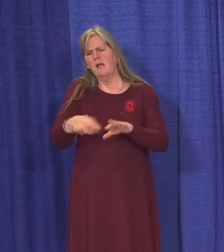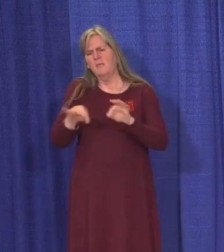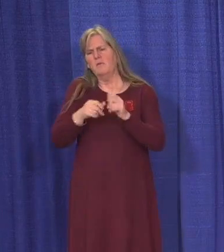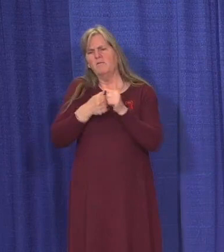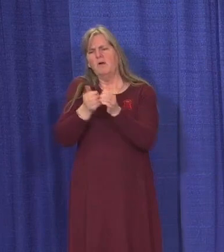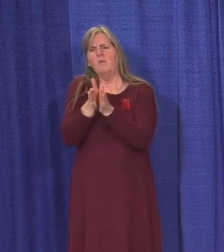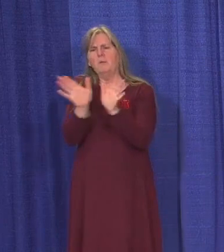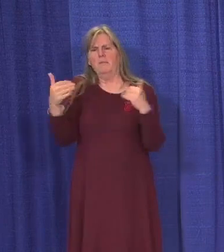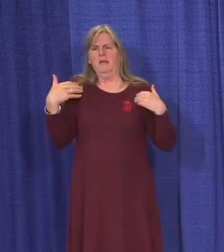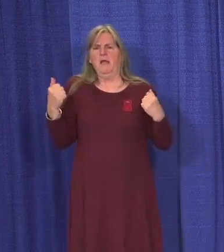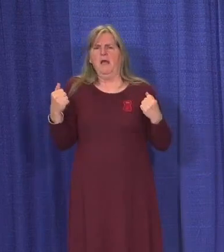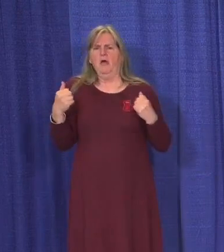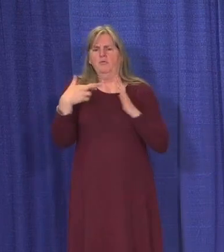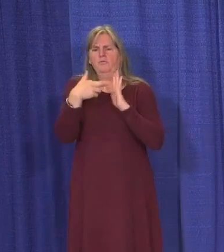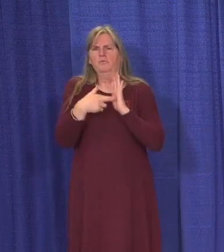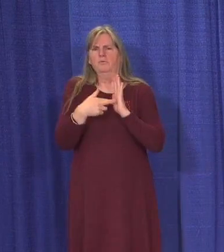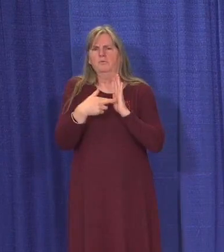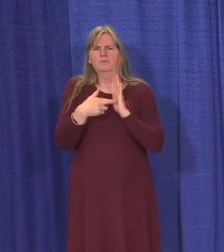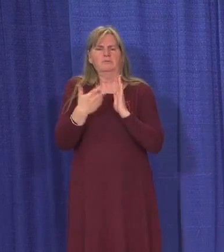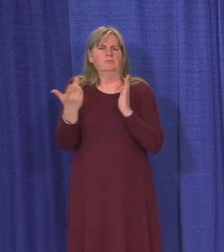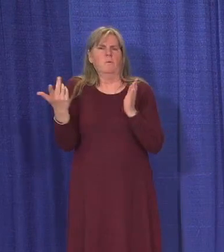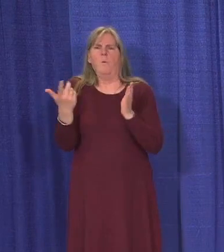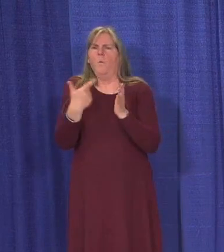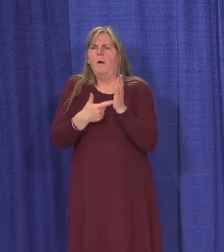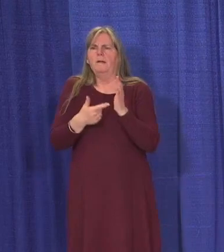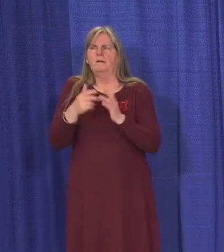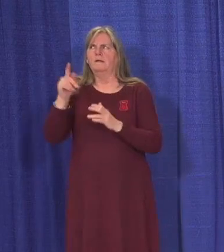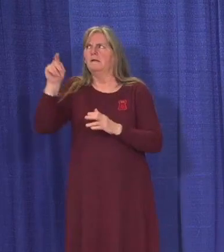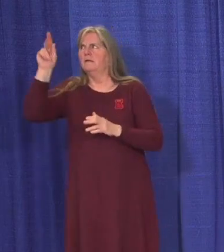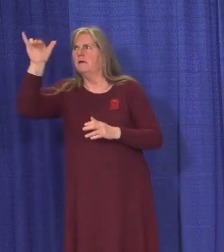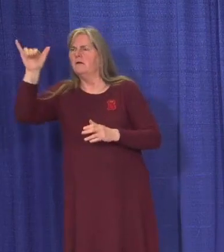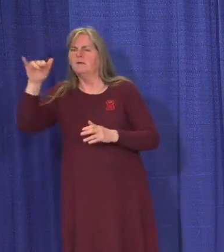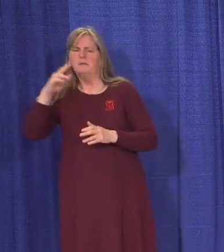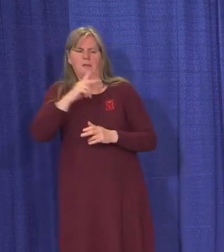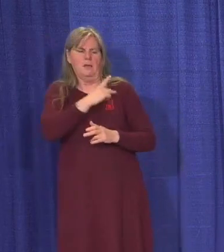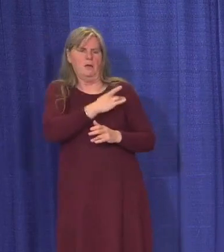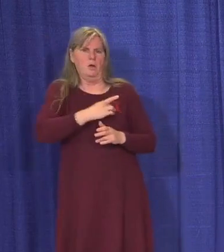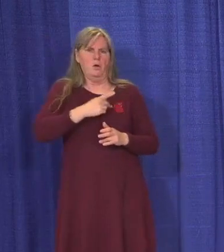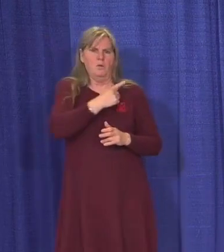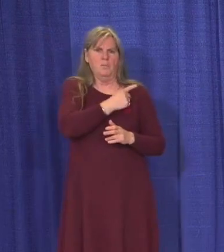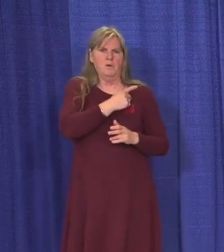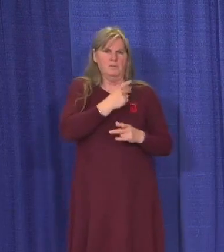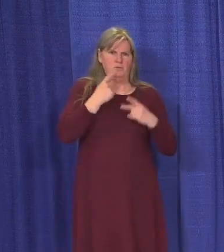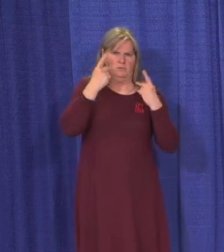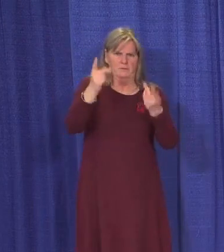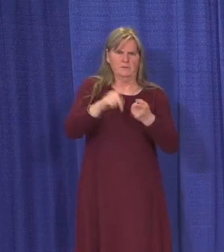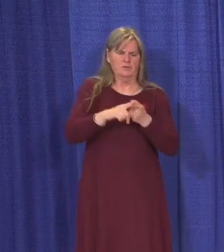isolate when they travel. The next point is when people do